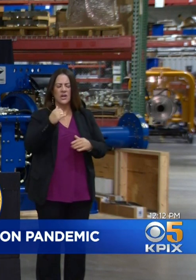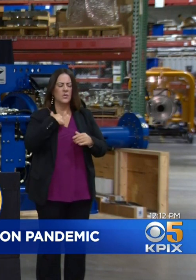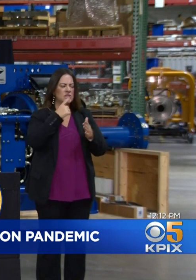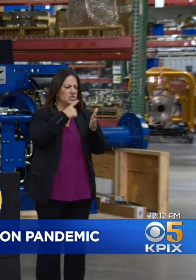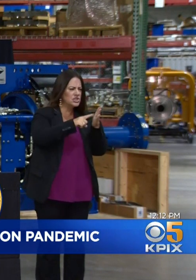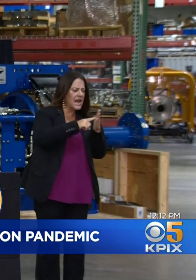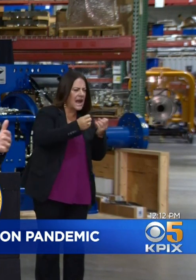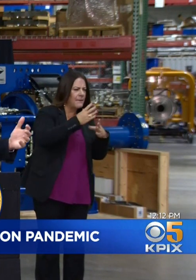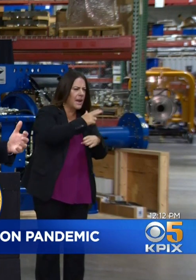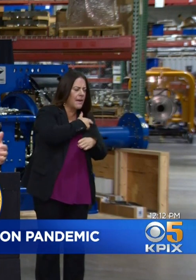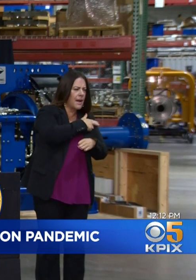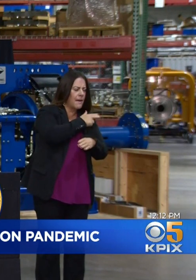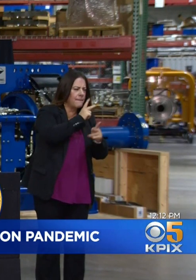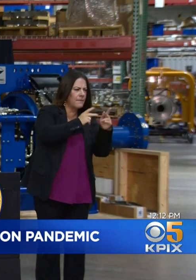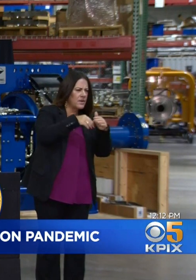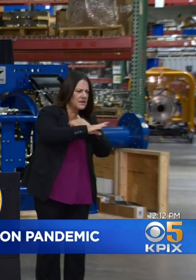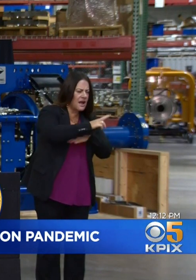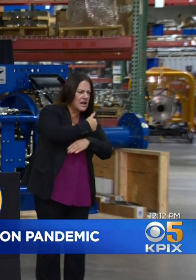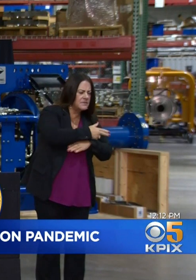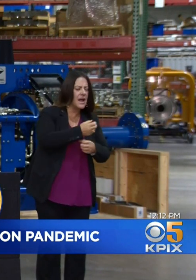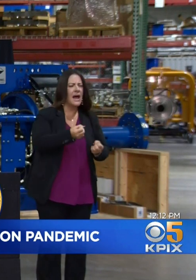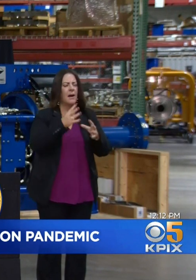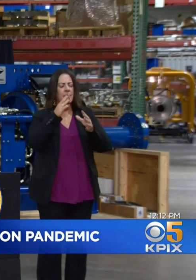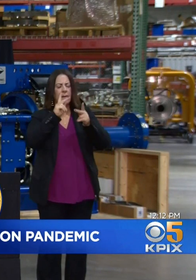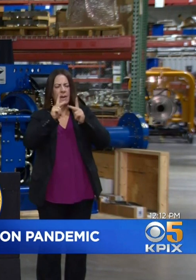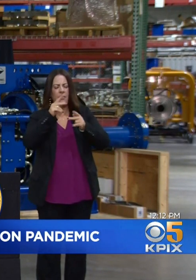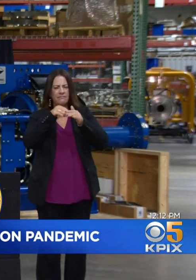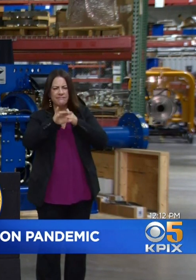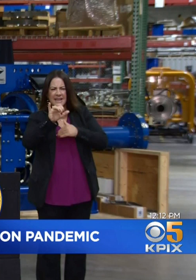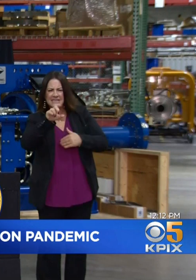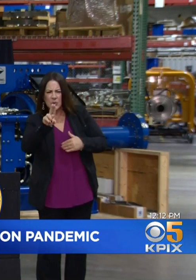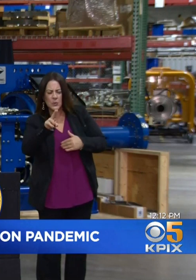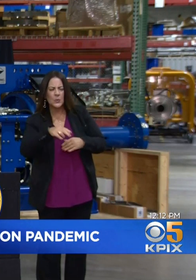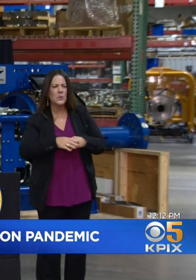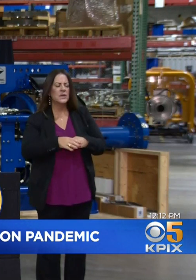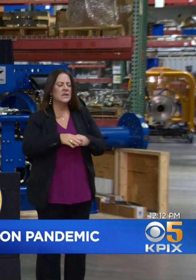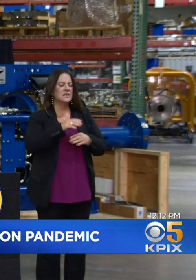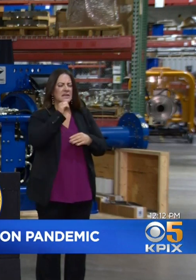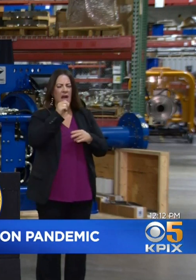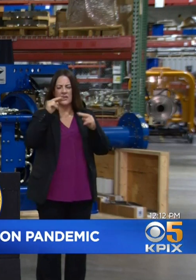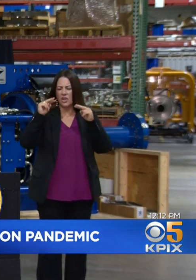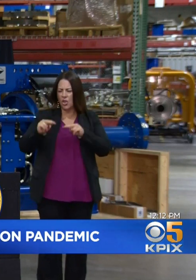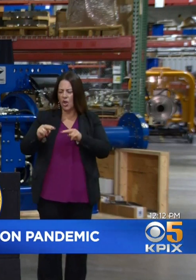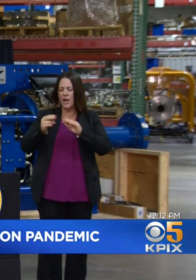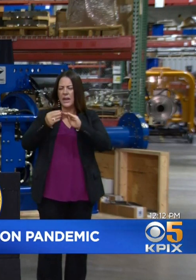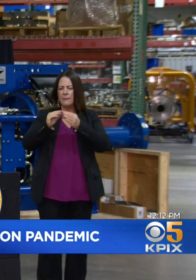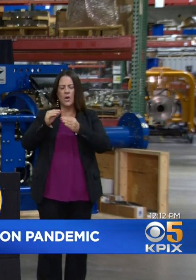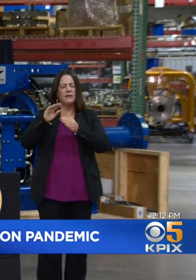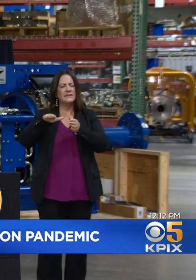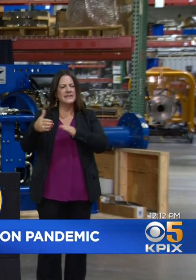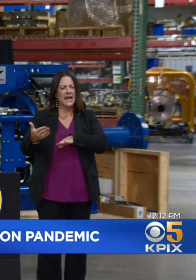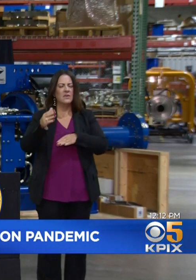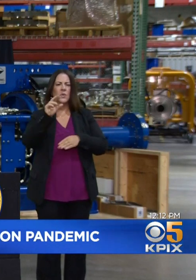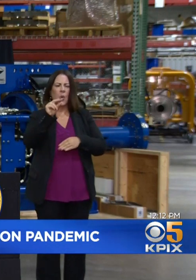CLEAR OVER THE COURSE OF THE LAST NUMBER OF DAYS. WE HAVE BEEN MONITORING THINGS